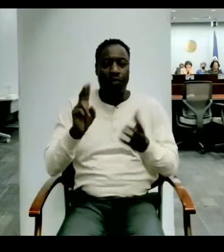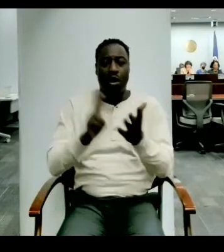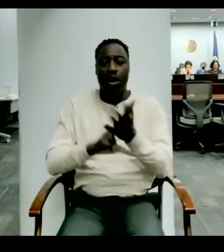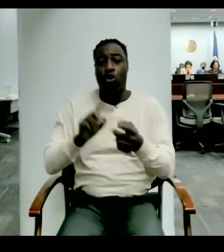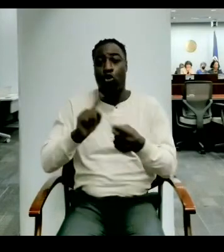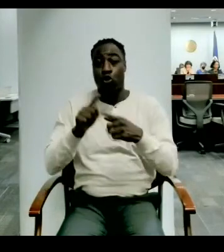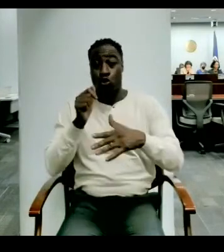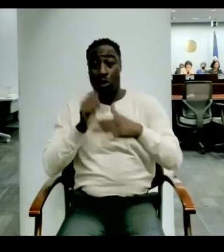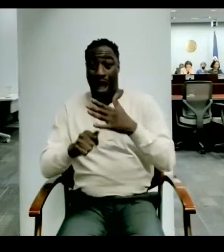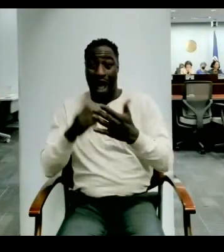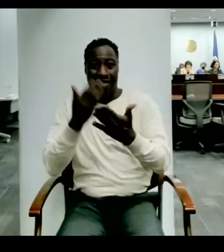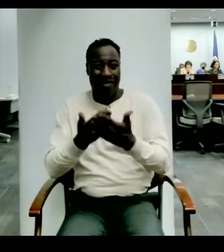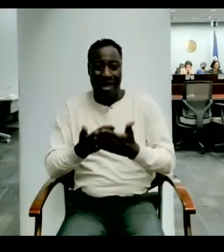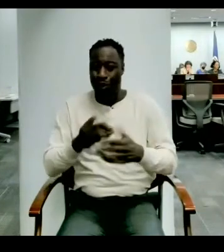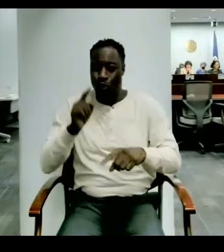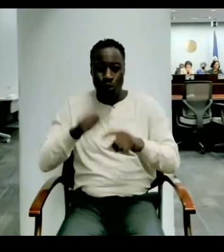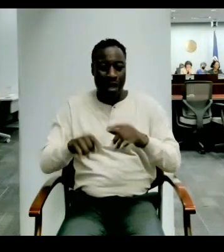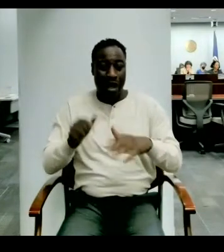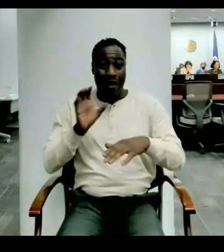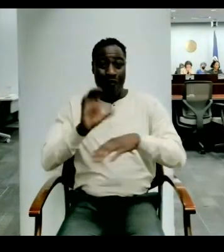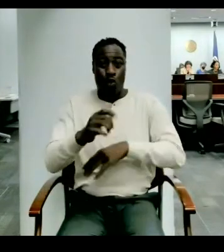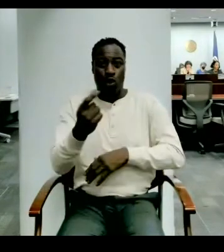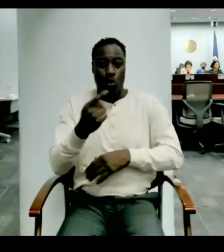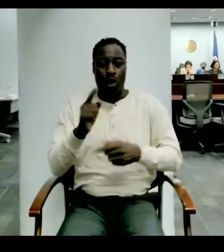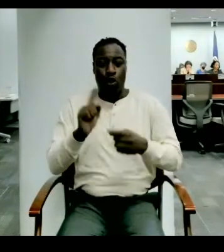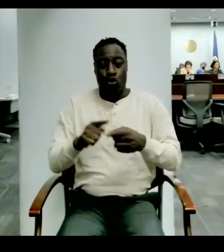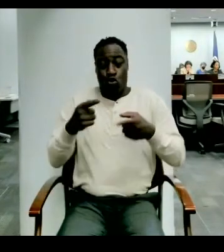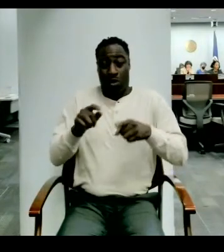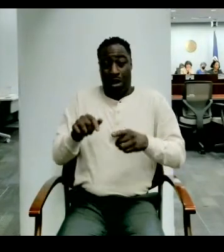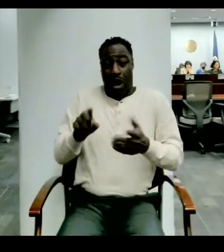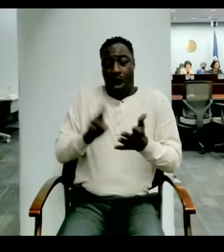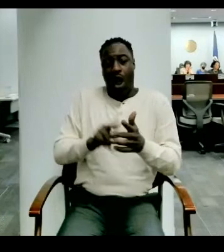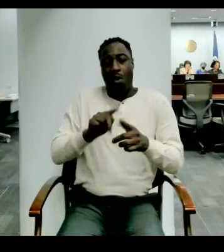No one should be forced to agree to such a contract. Yet employees continue to